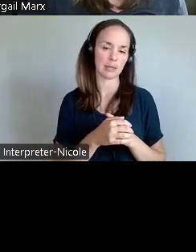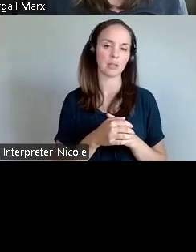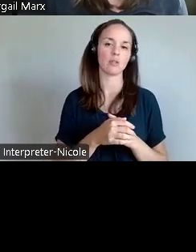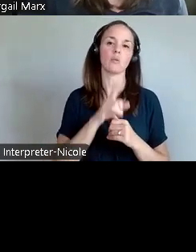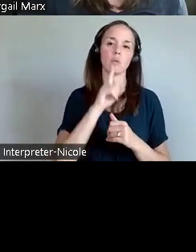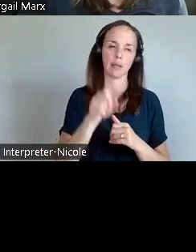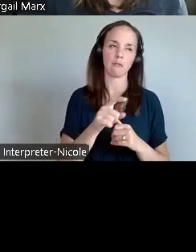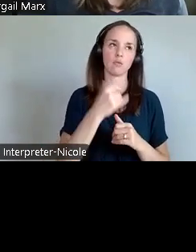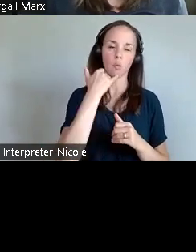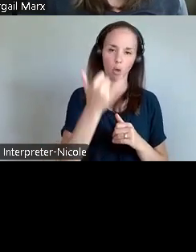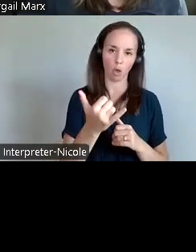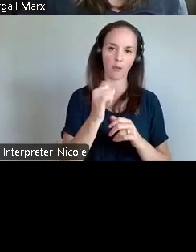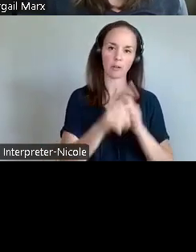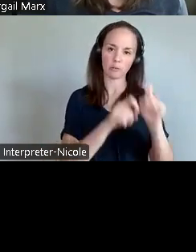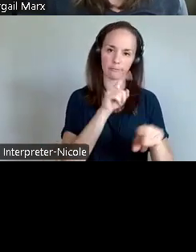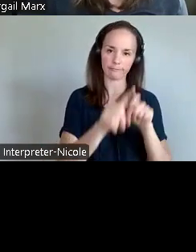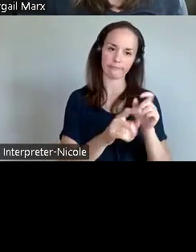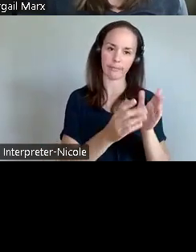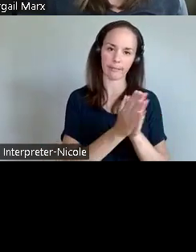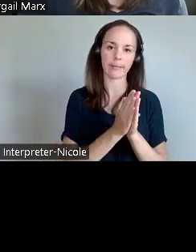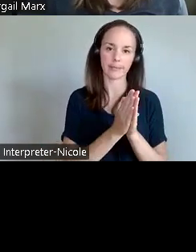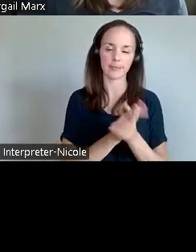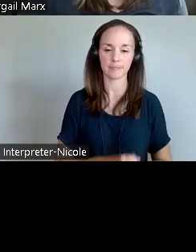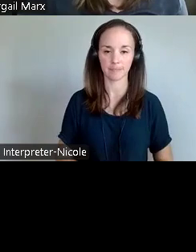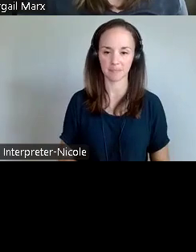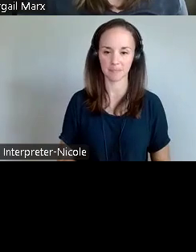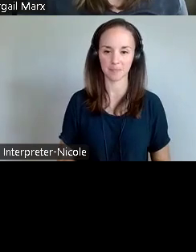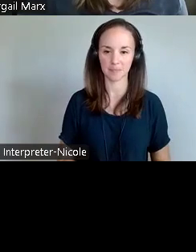and their plans, so just reach out and talk with your insurance company about